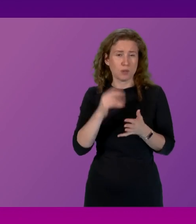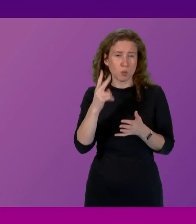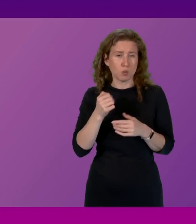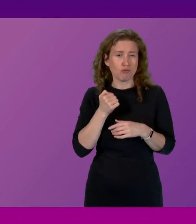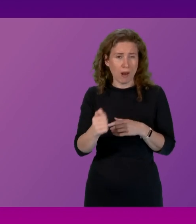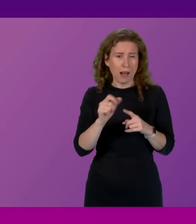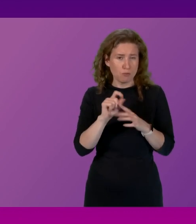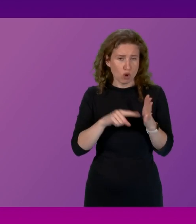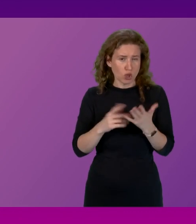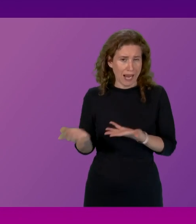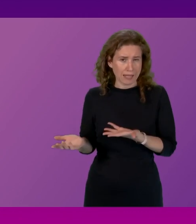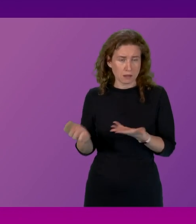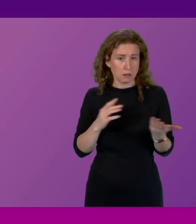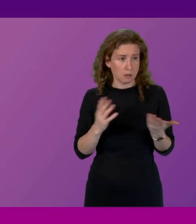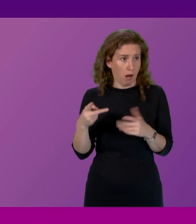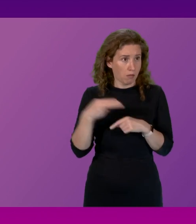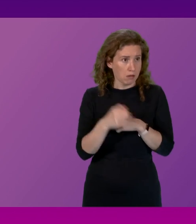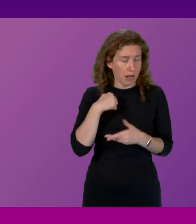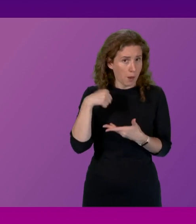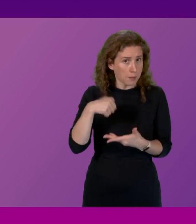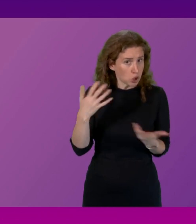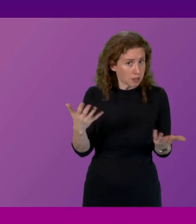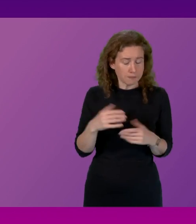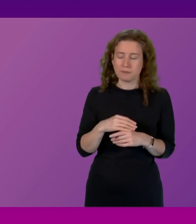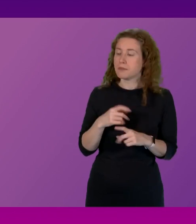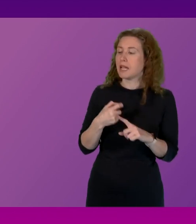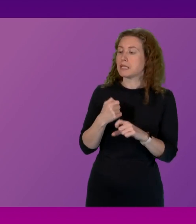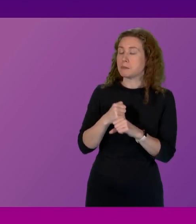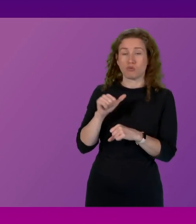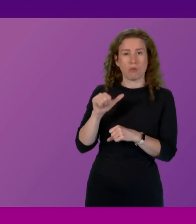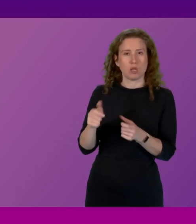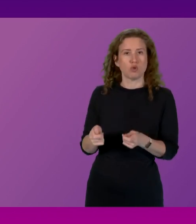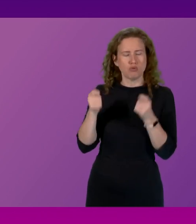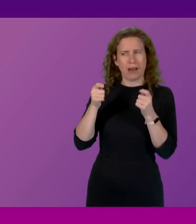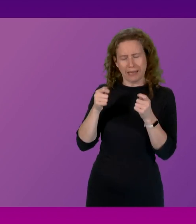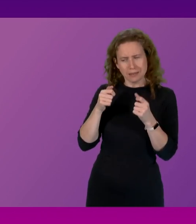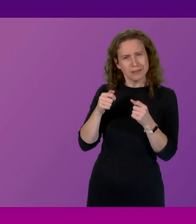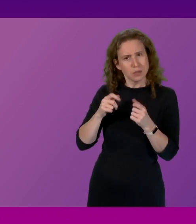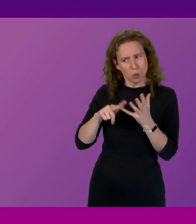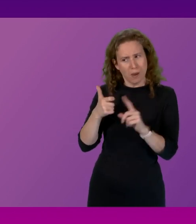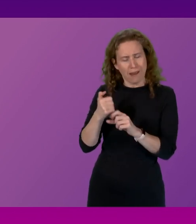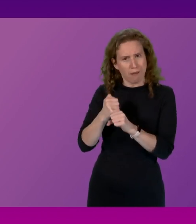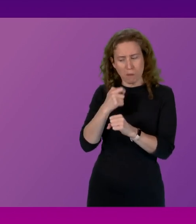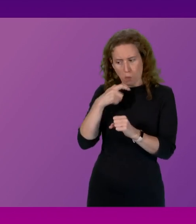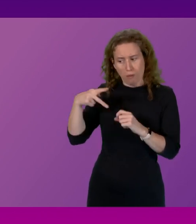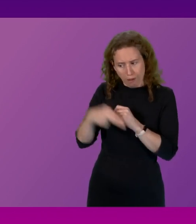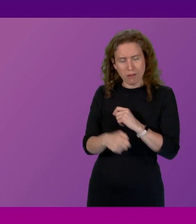Kenny Gibson is absolutely right to raise the UK Government’s real-terms cut of 7